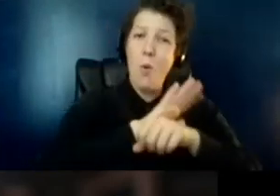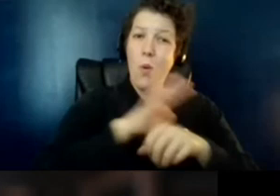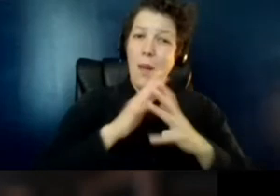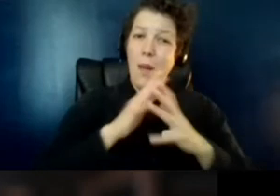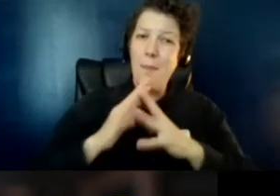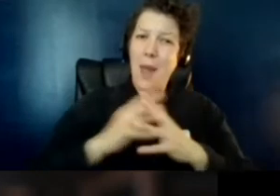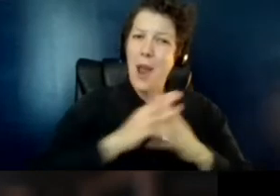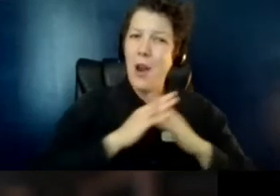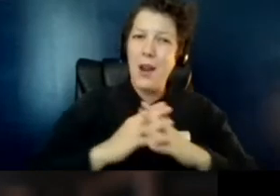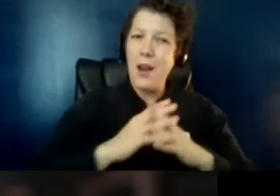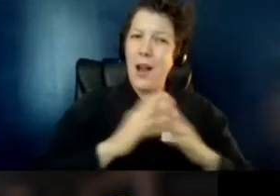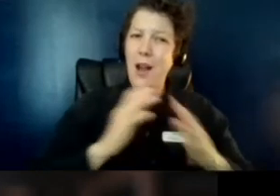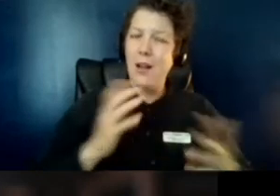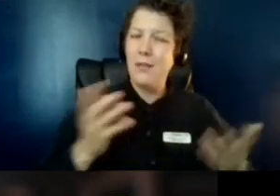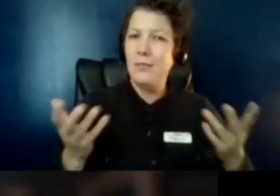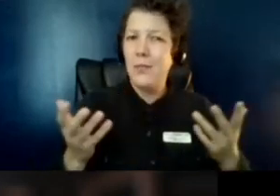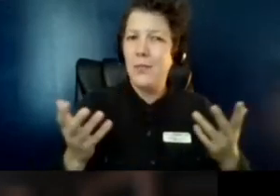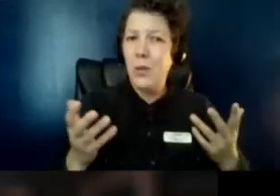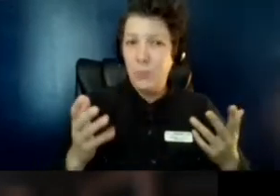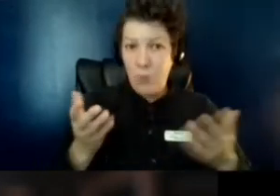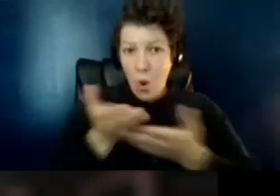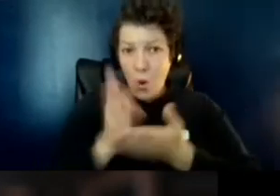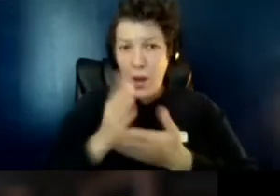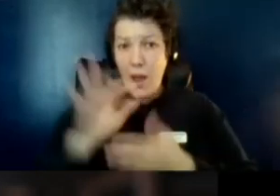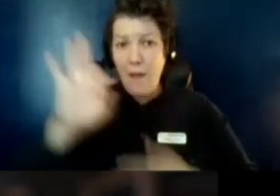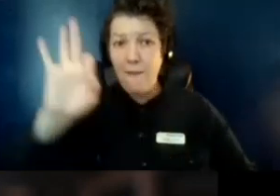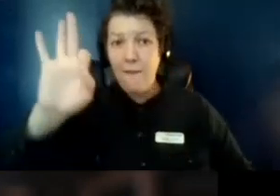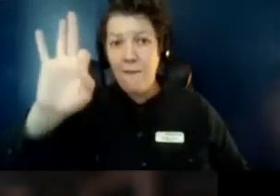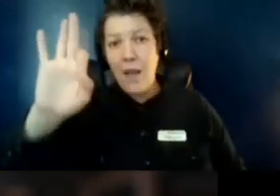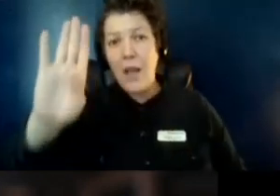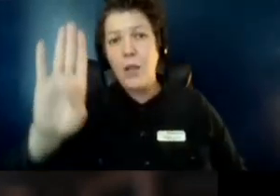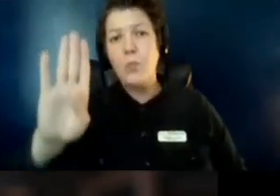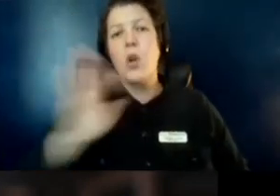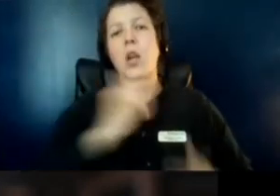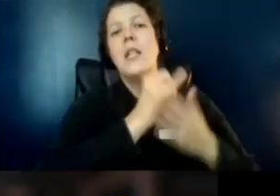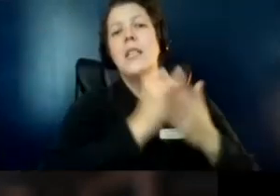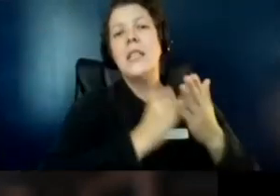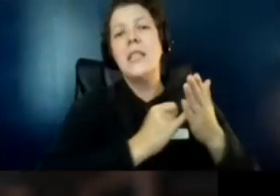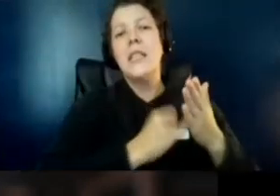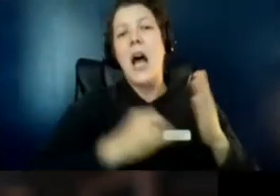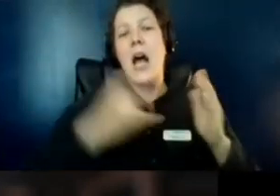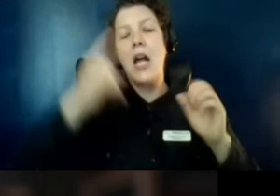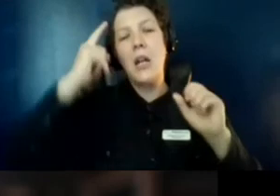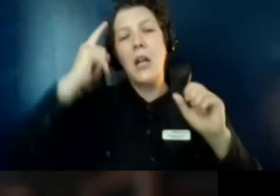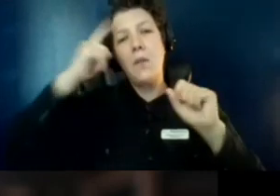to design for everybody except for the United States. That's not how it works. So we need